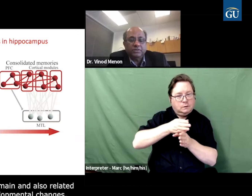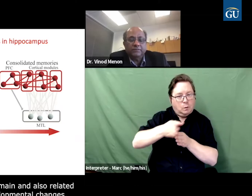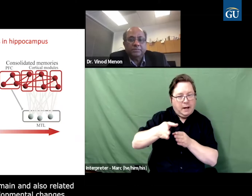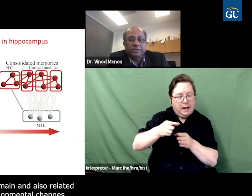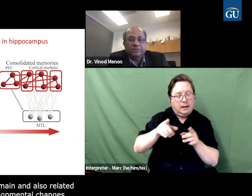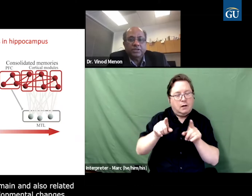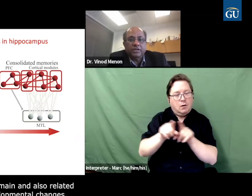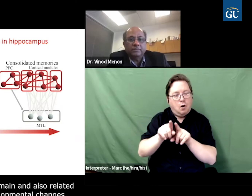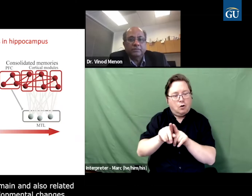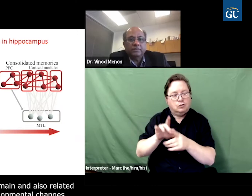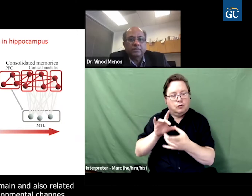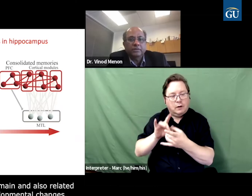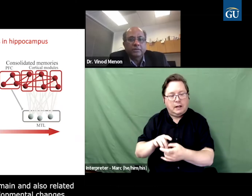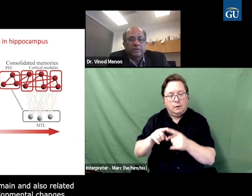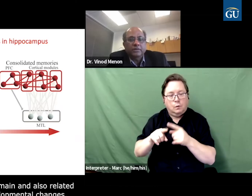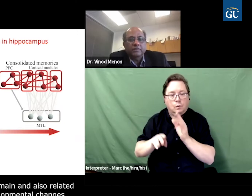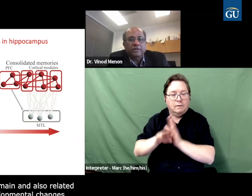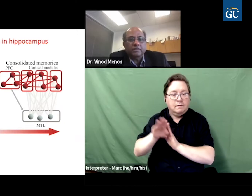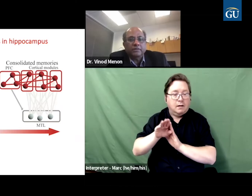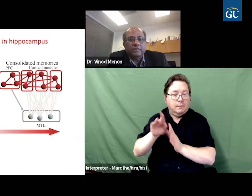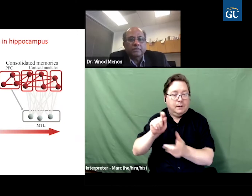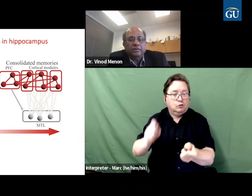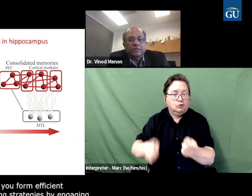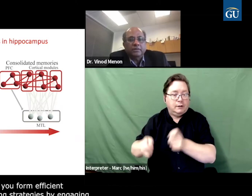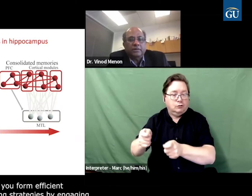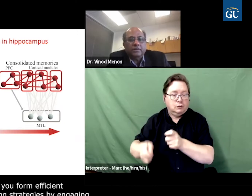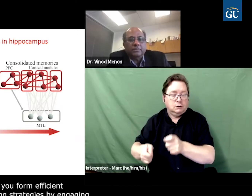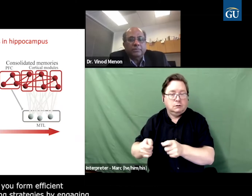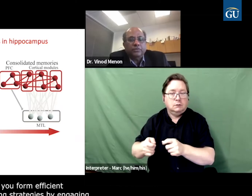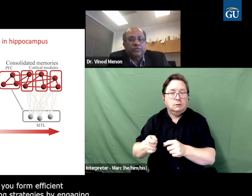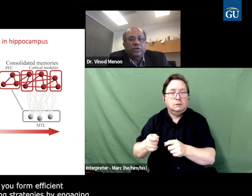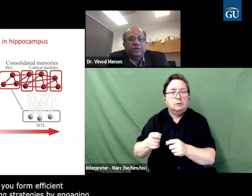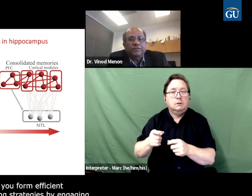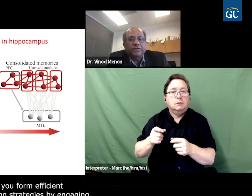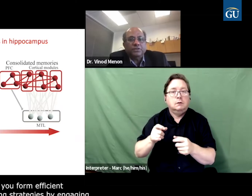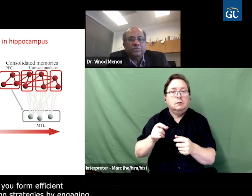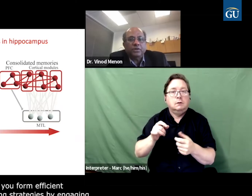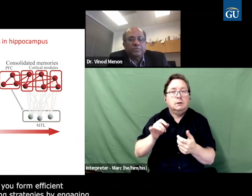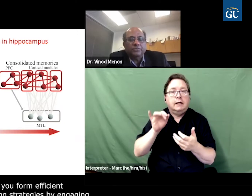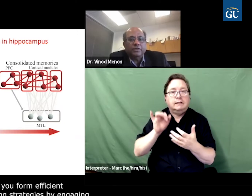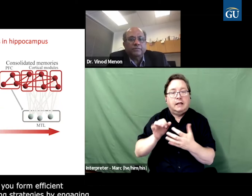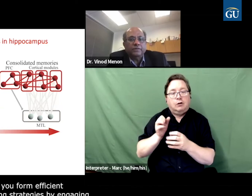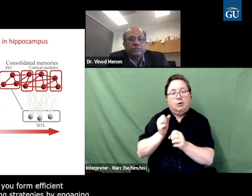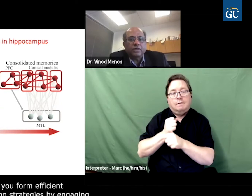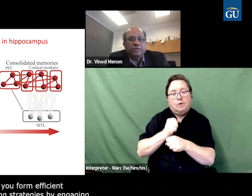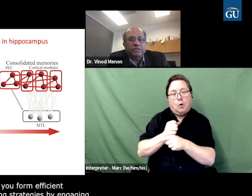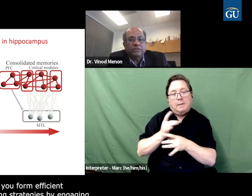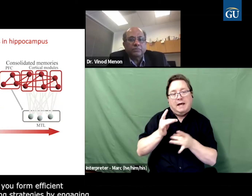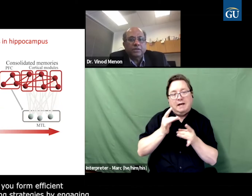also related to developmental changes is that